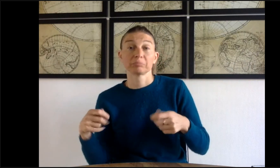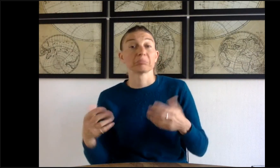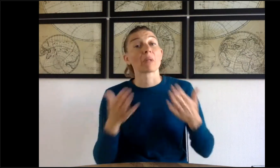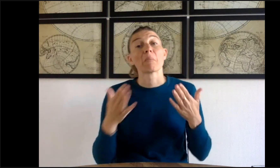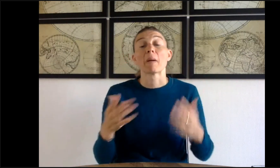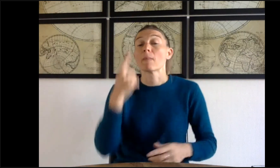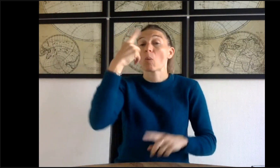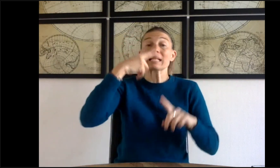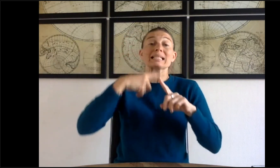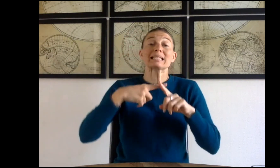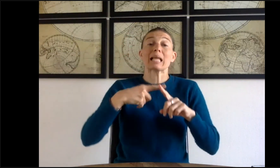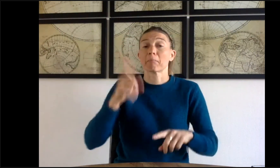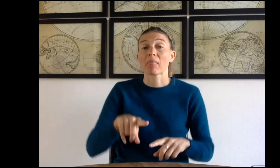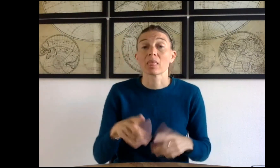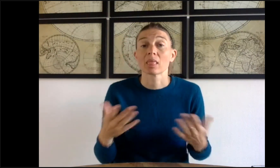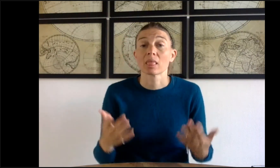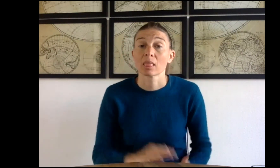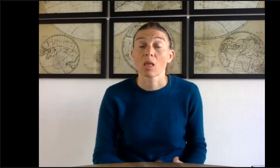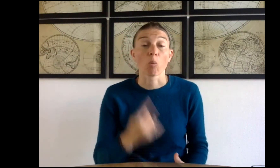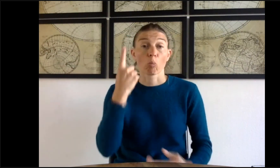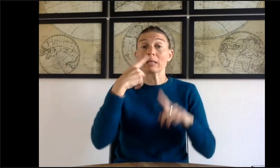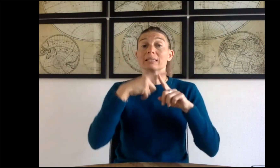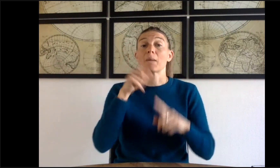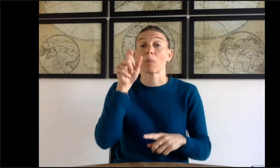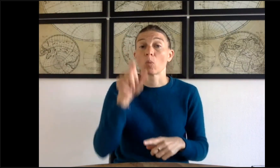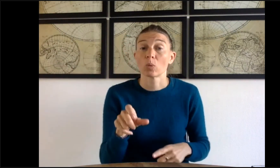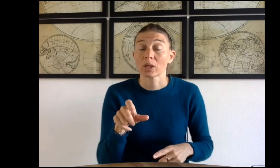we can volunteer once per week, or every day.